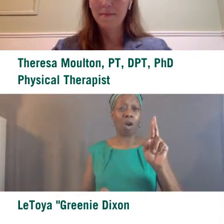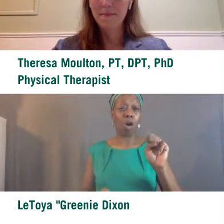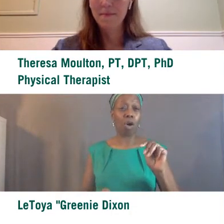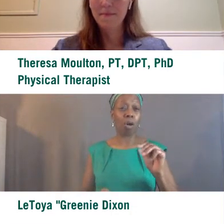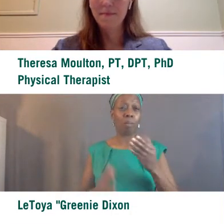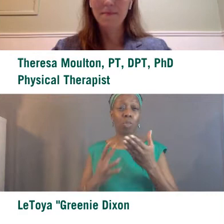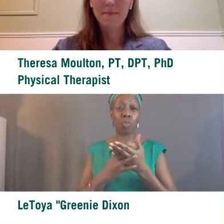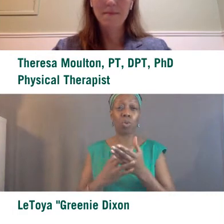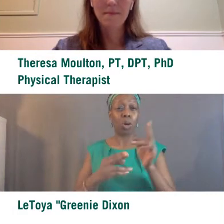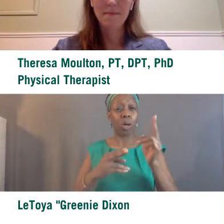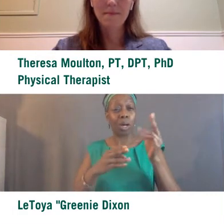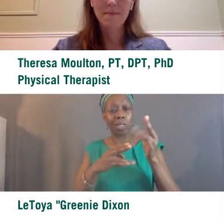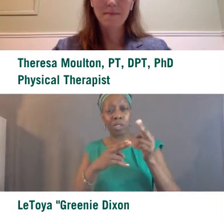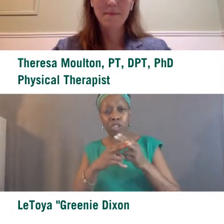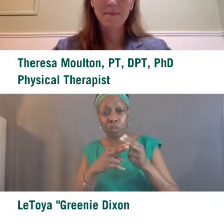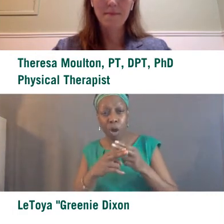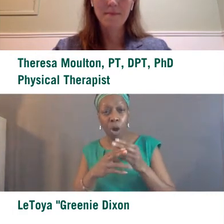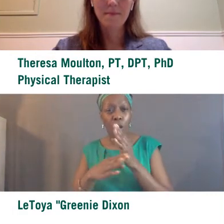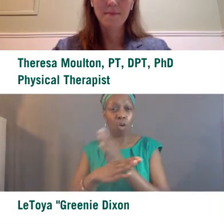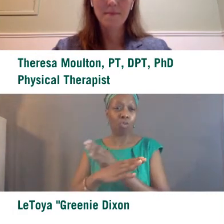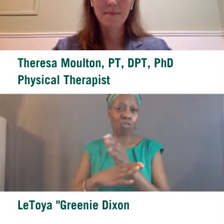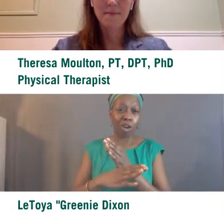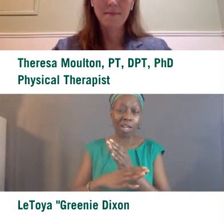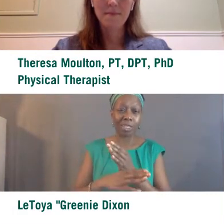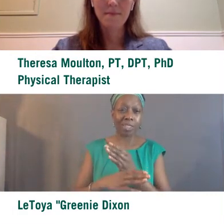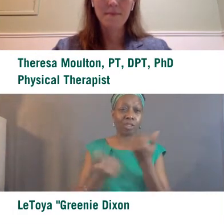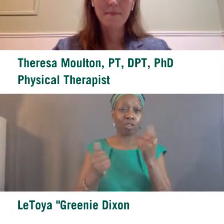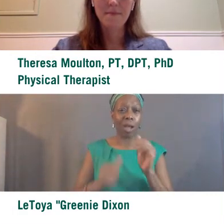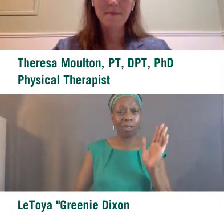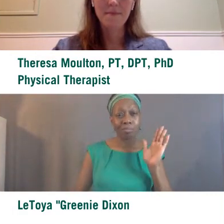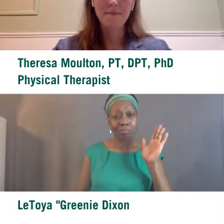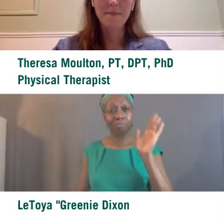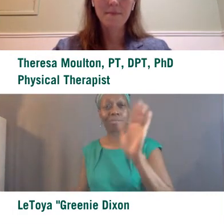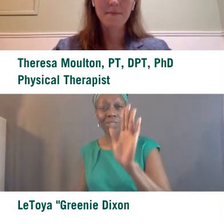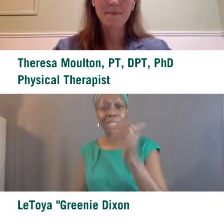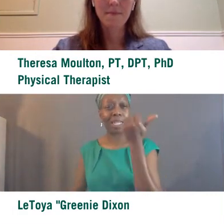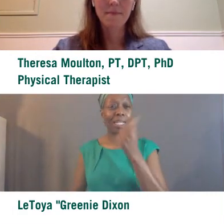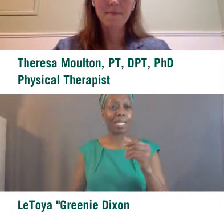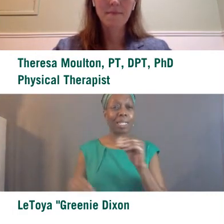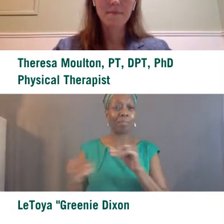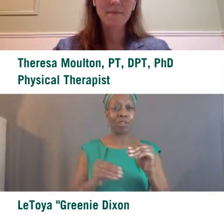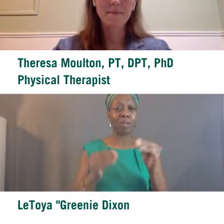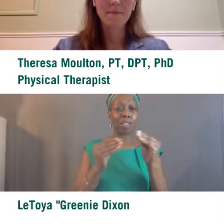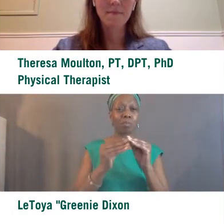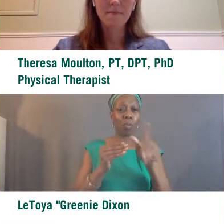Really any movement that's more than they typically are doing can count as exercise.